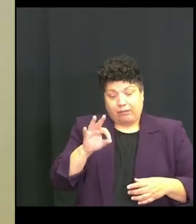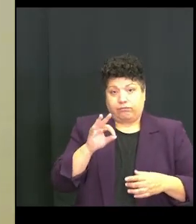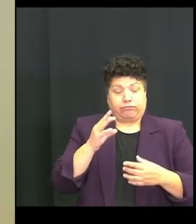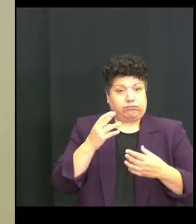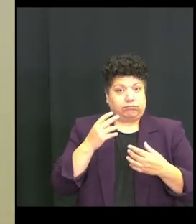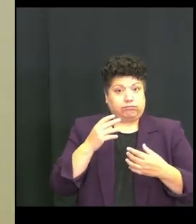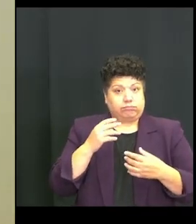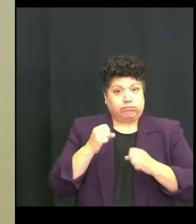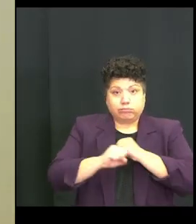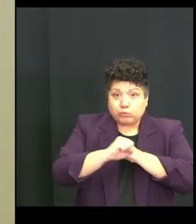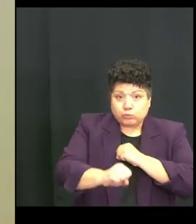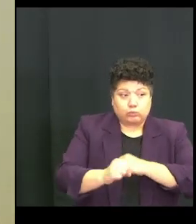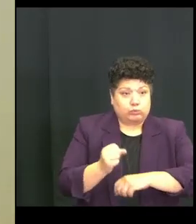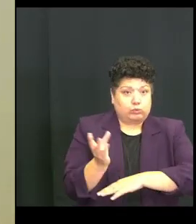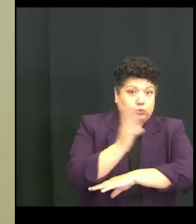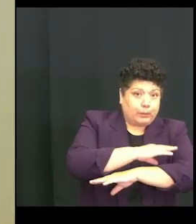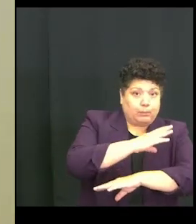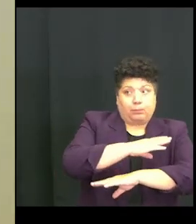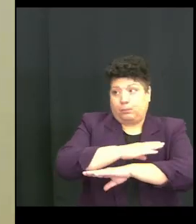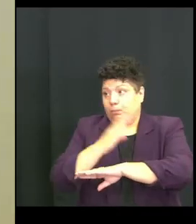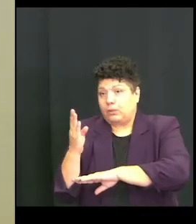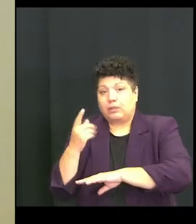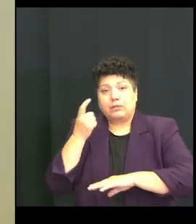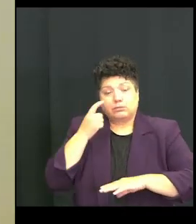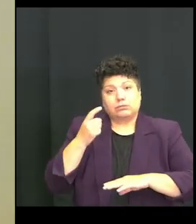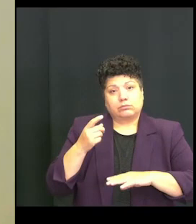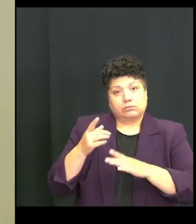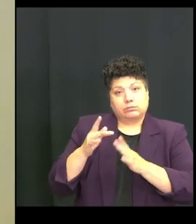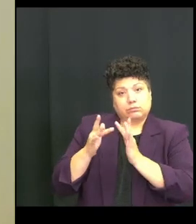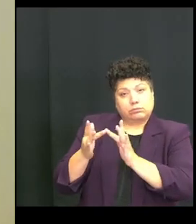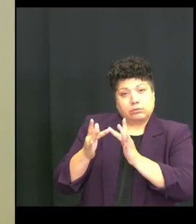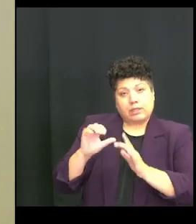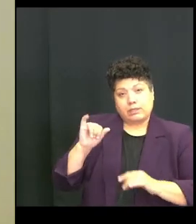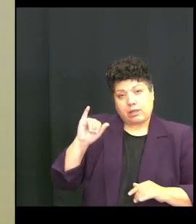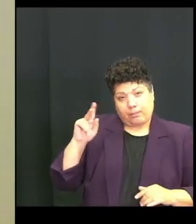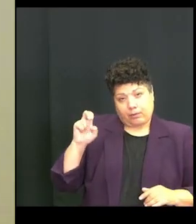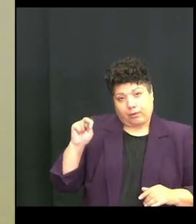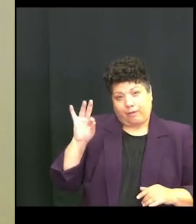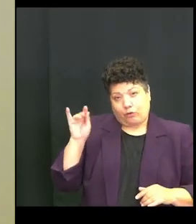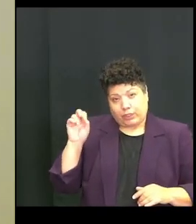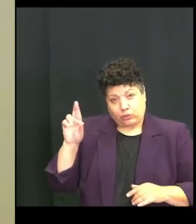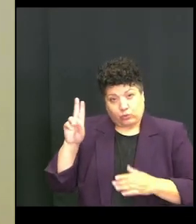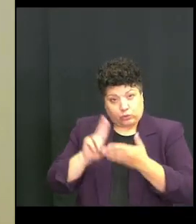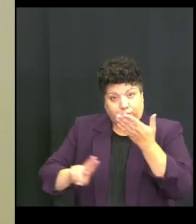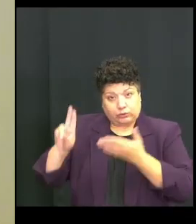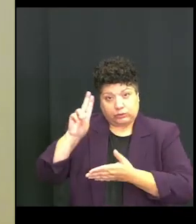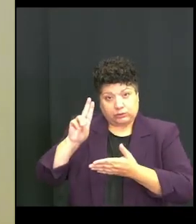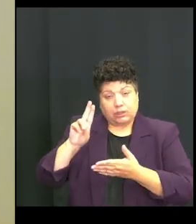In work that I've done with Mark Pickup at Simon Fraser University on Canadian elections,